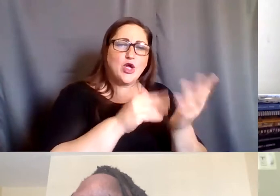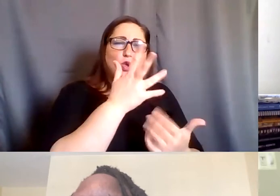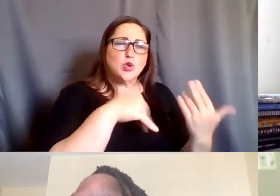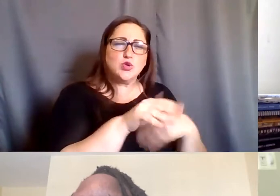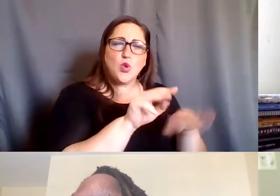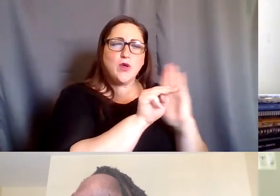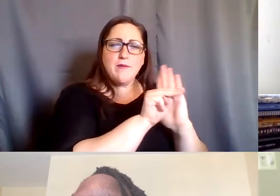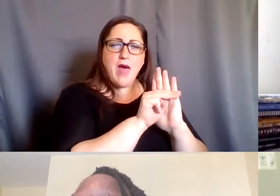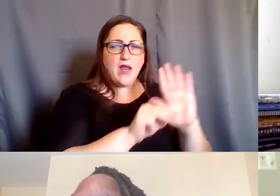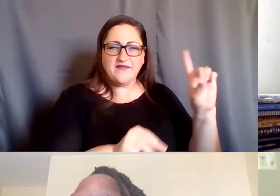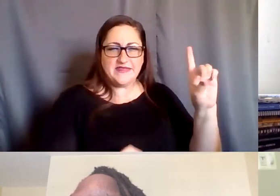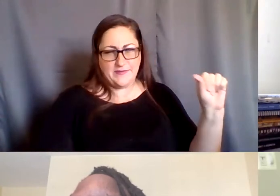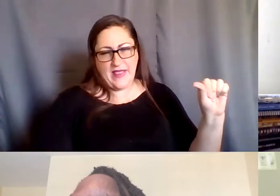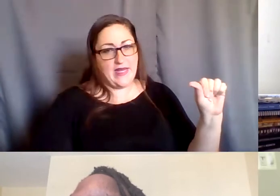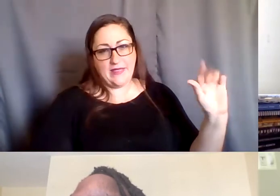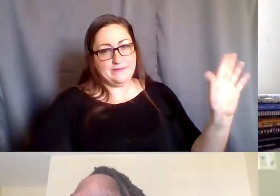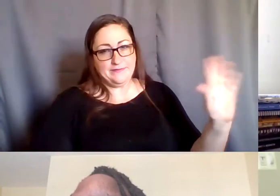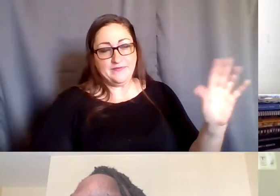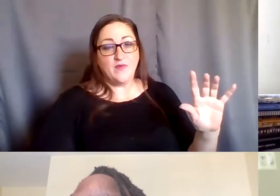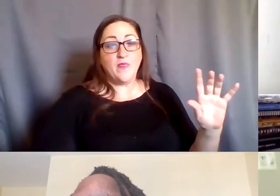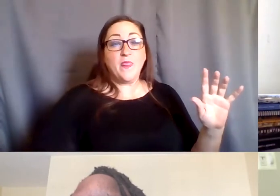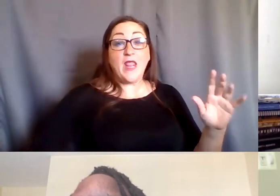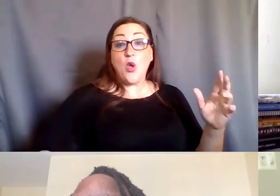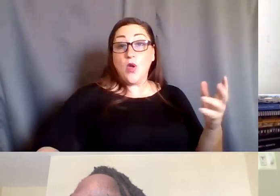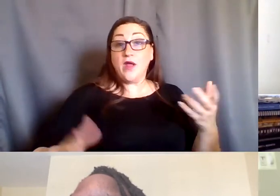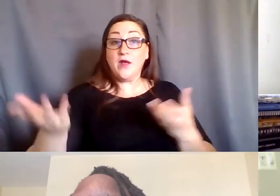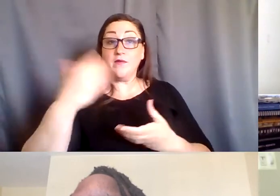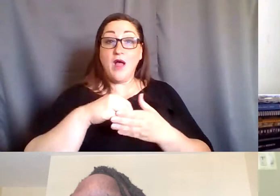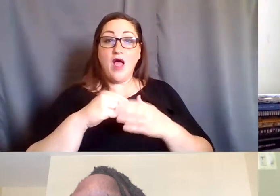We’re going to bring in and be guided by the justice model of disability.